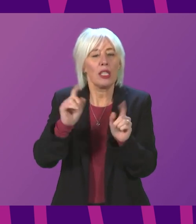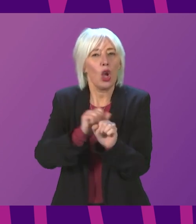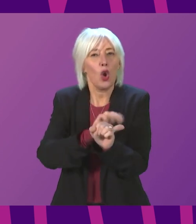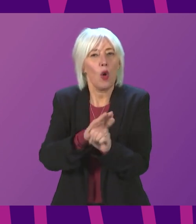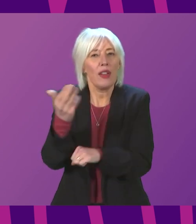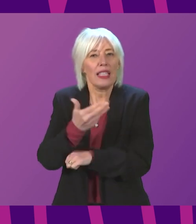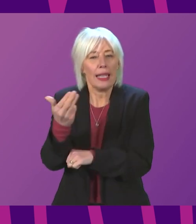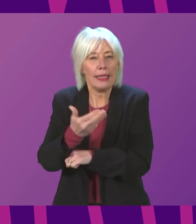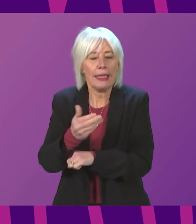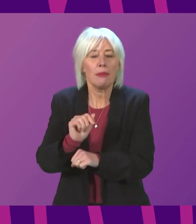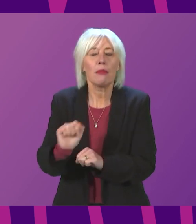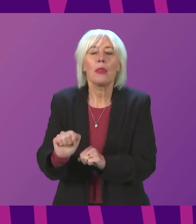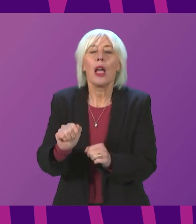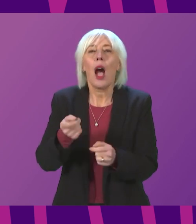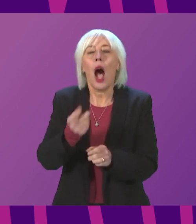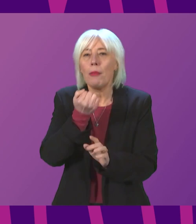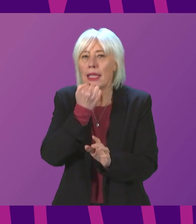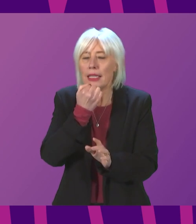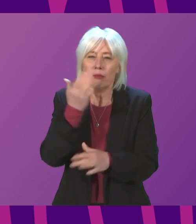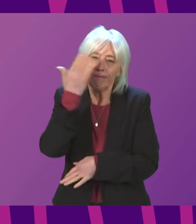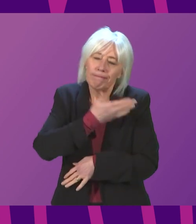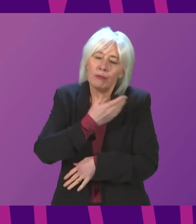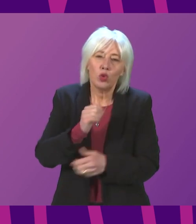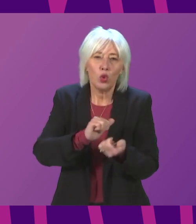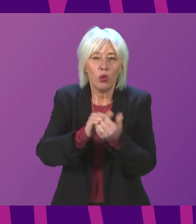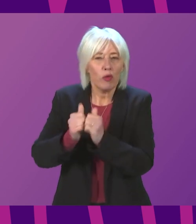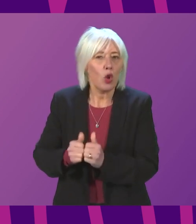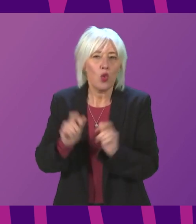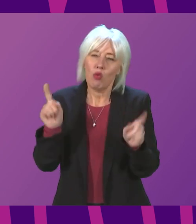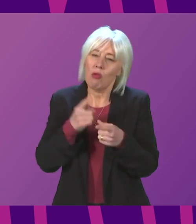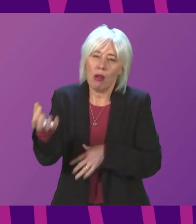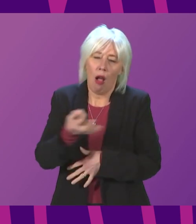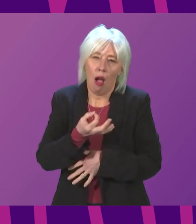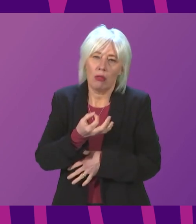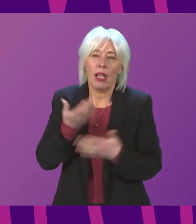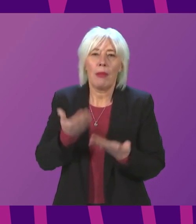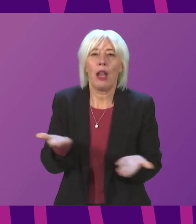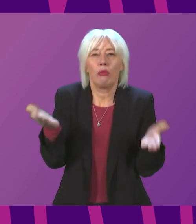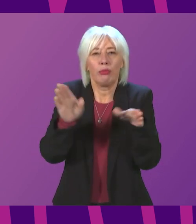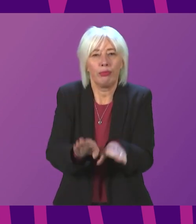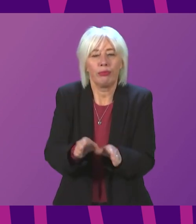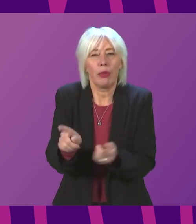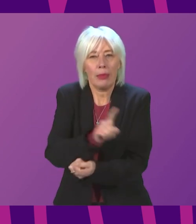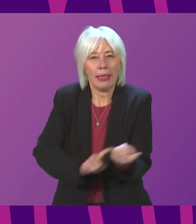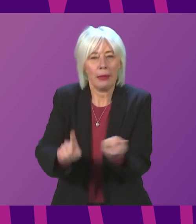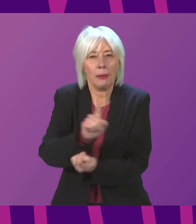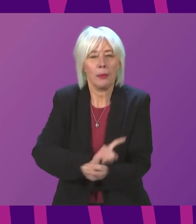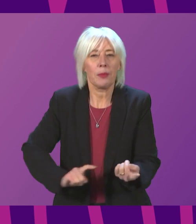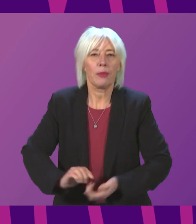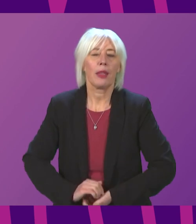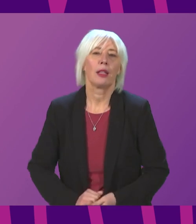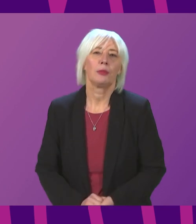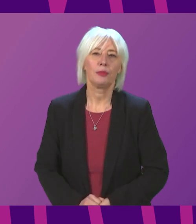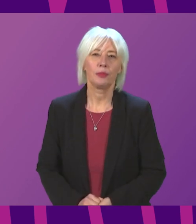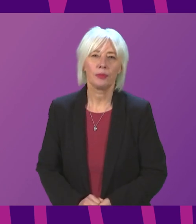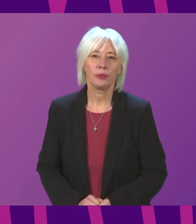to members who were unable to put a question.